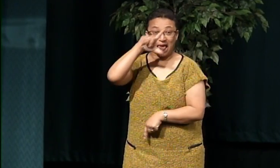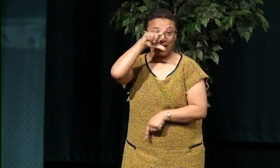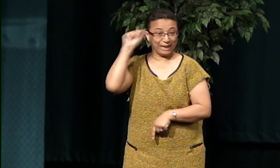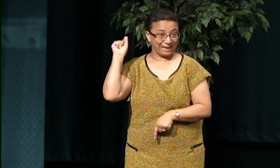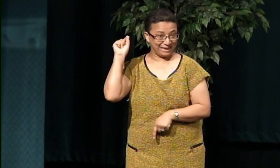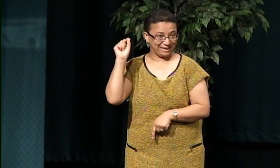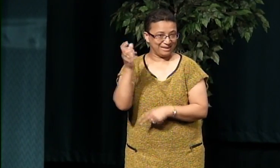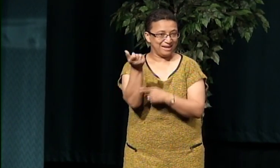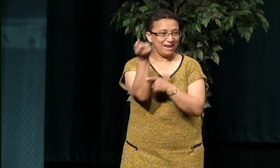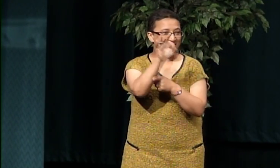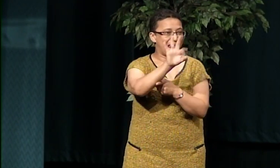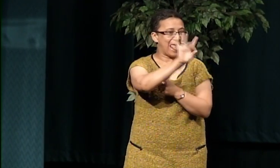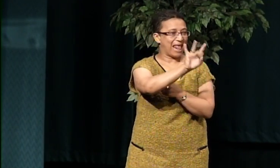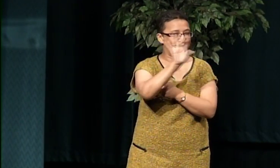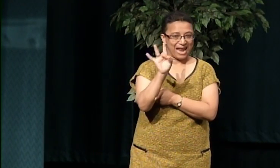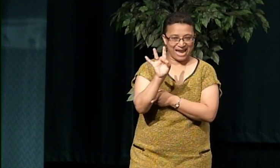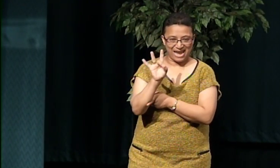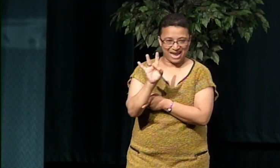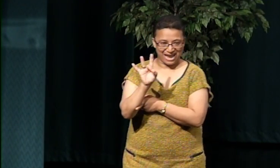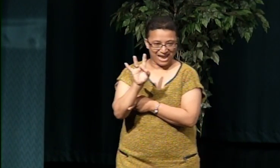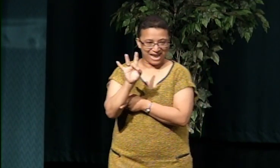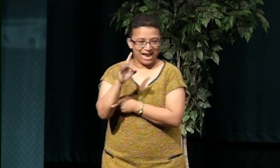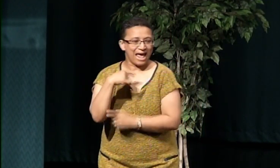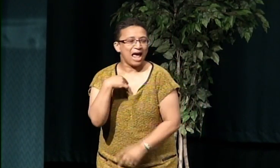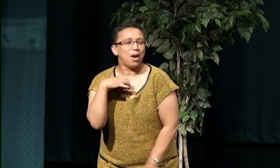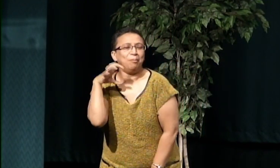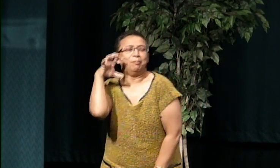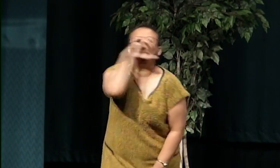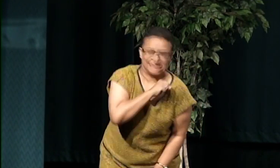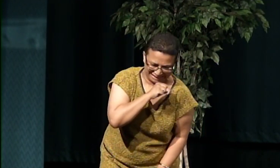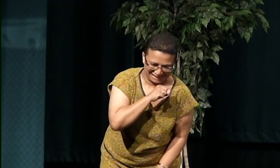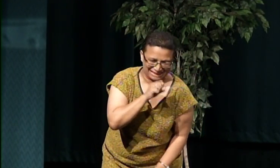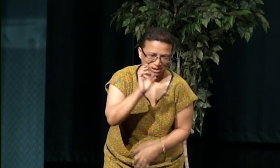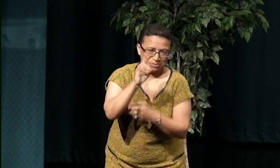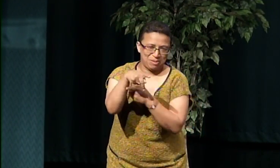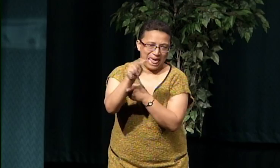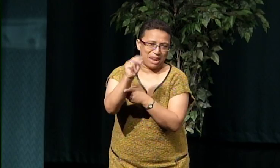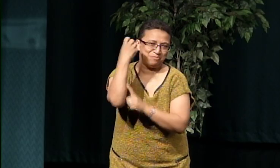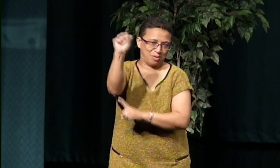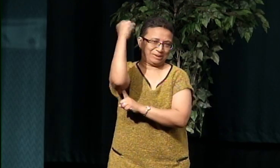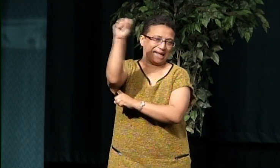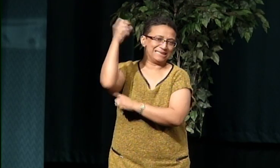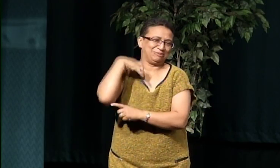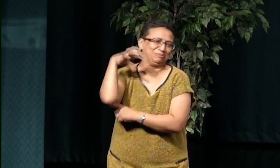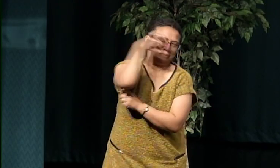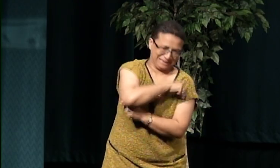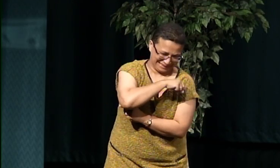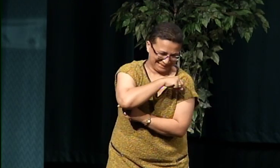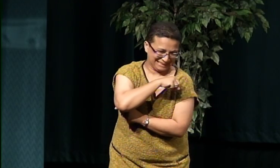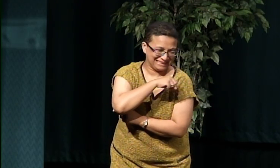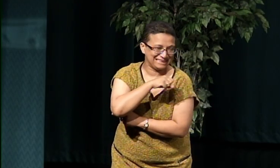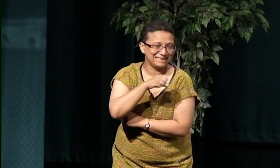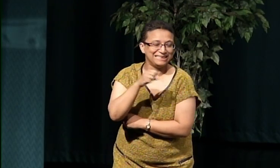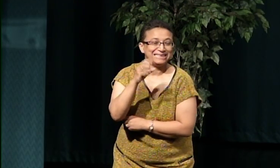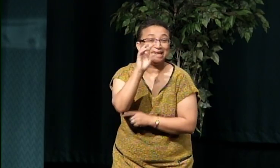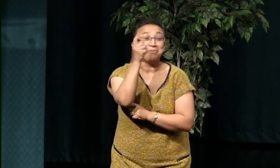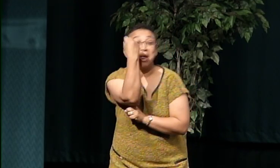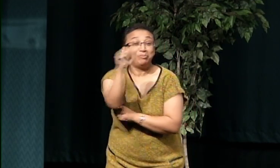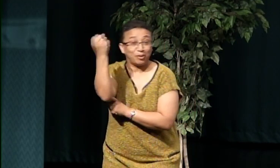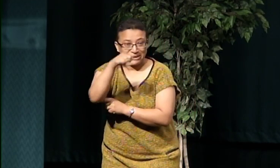So I came to Gallaudet in 1988, which means I missed the protest just by a hair!